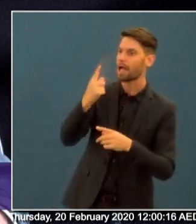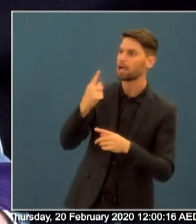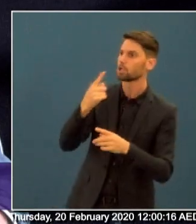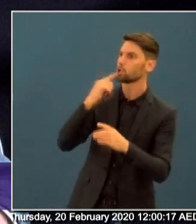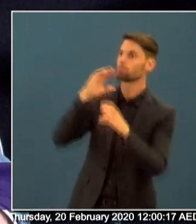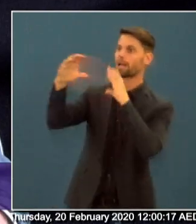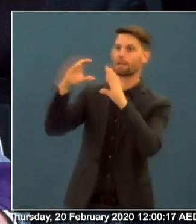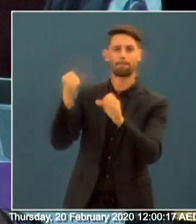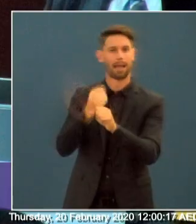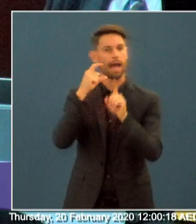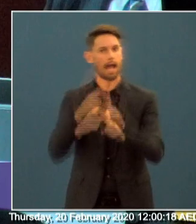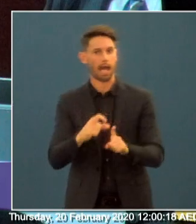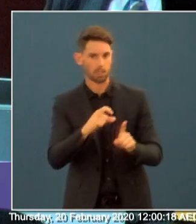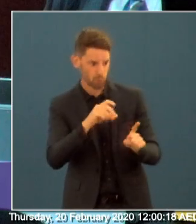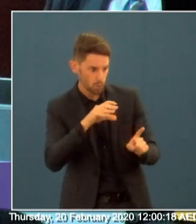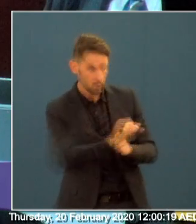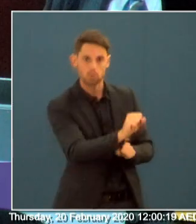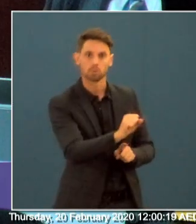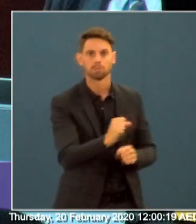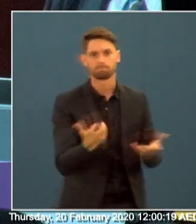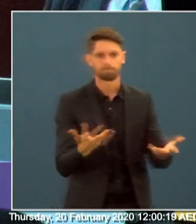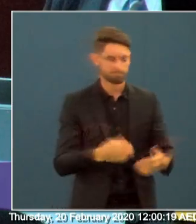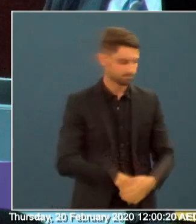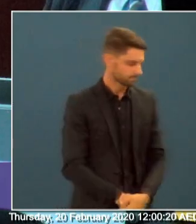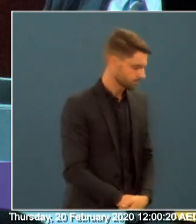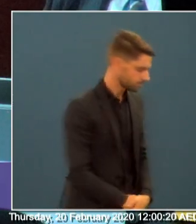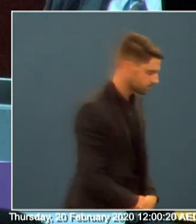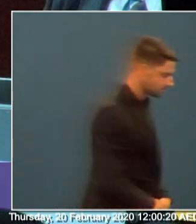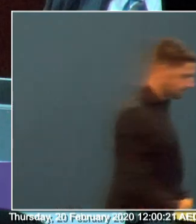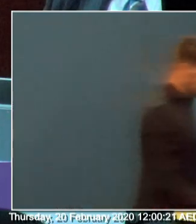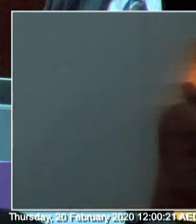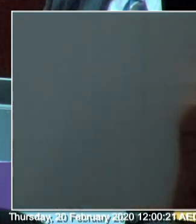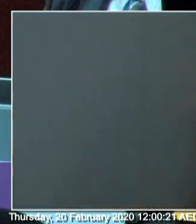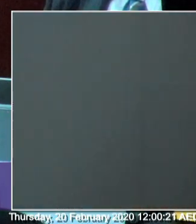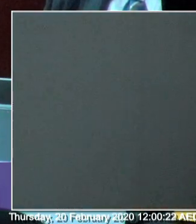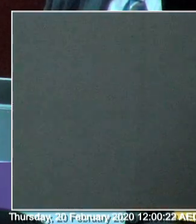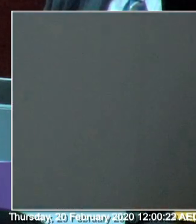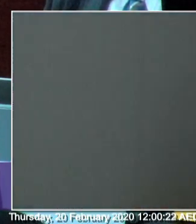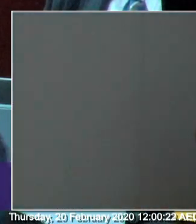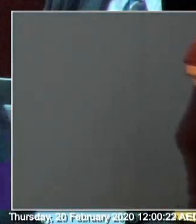Okay. The next area that you identify is epilepsy. This is paragraph 51 and following.